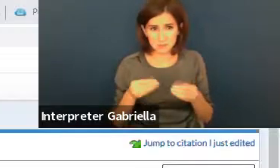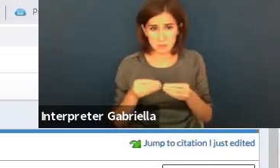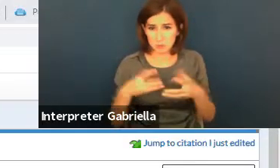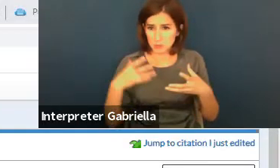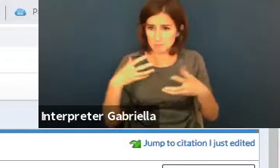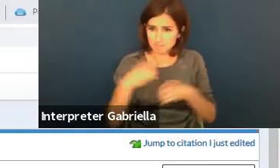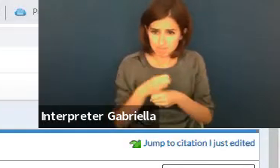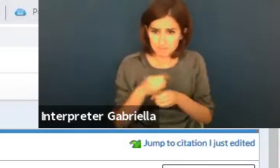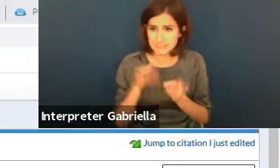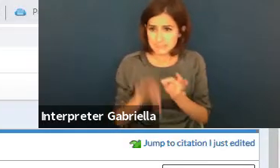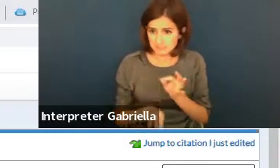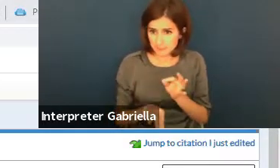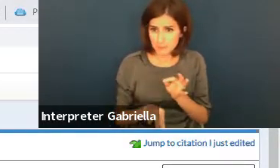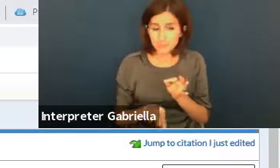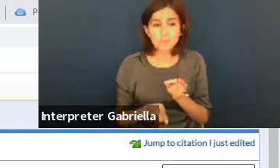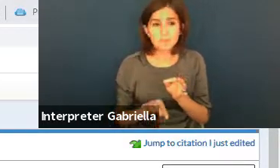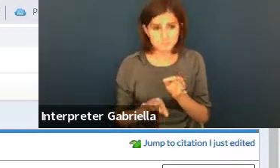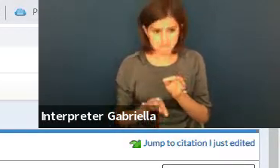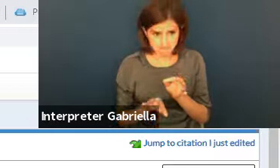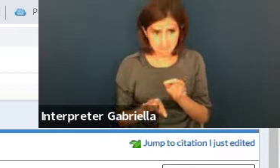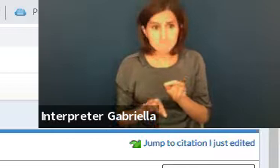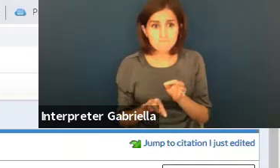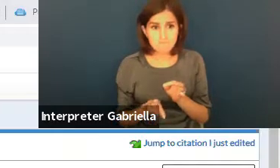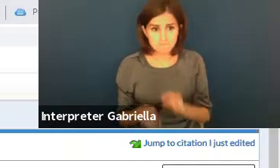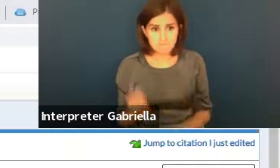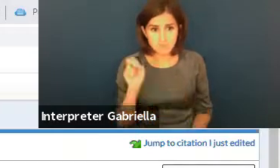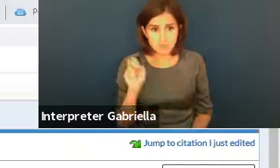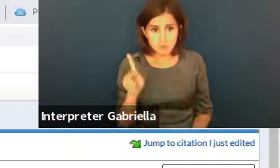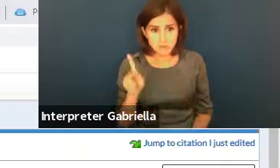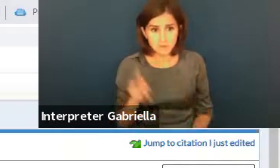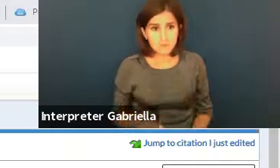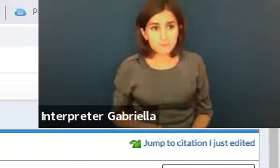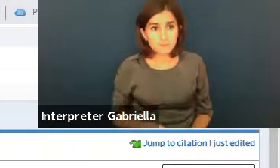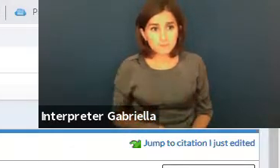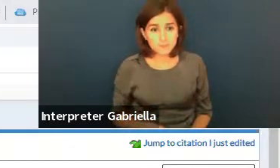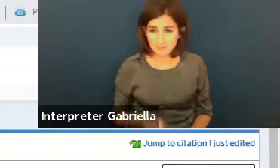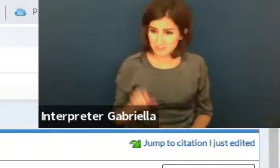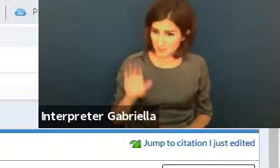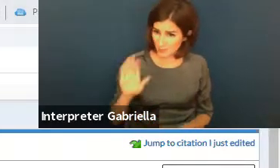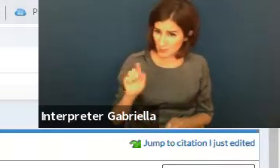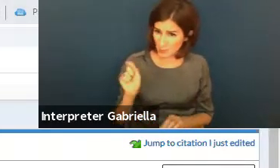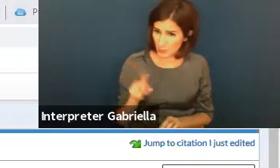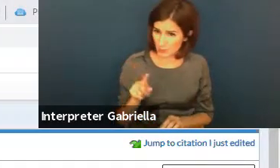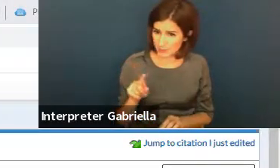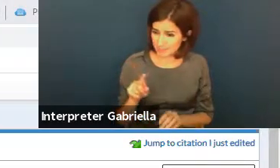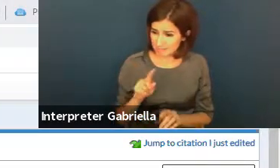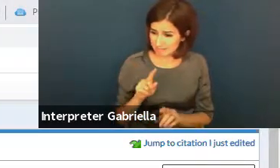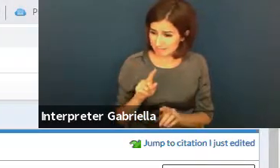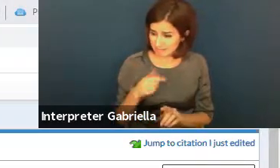Linda Kobashigawa: Um, okay. So melody. Did you get your answer, question, answer melody. Melody Kruse: I did. Thank you.